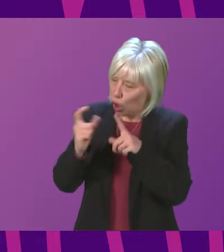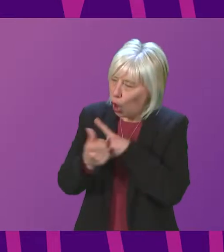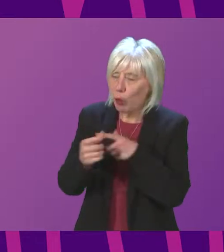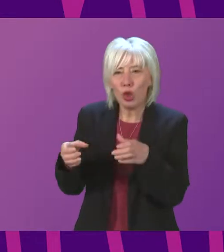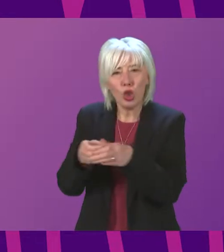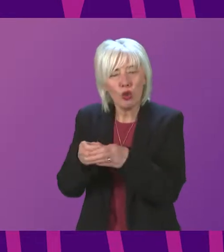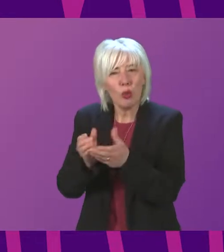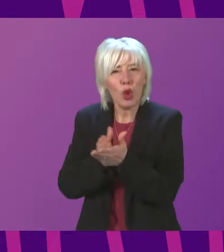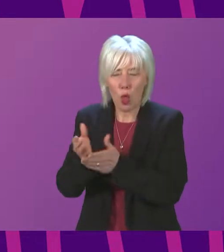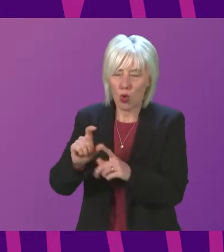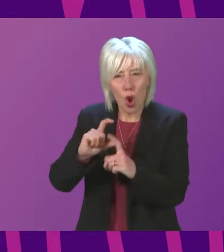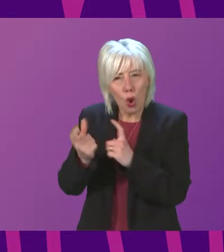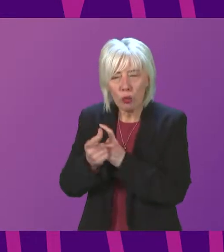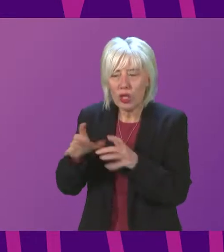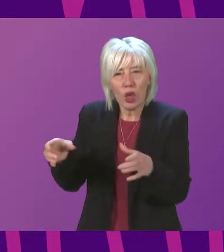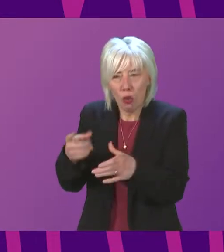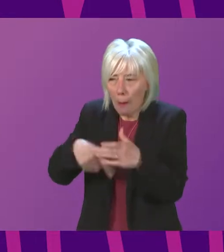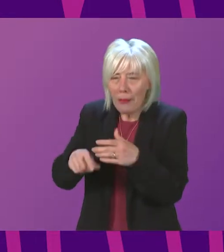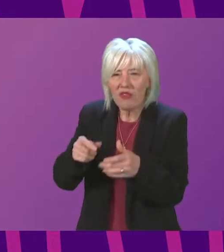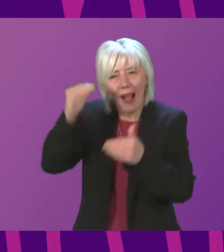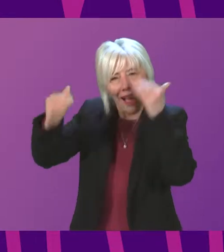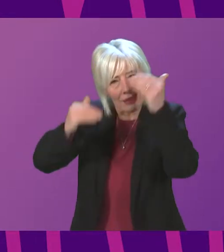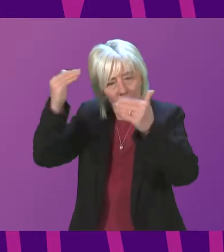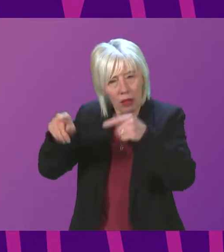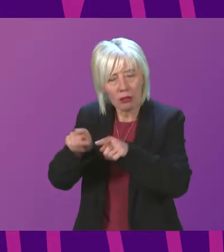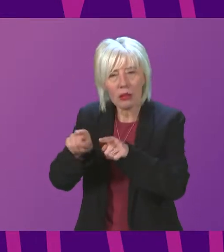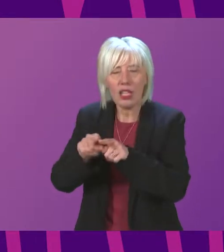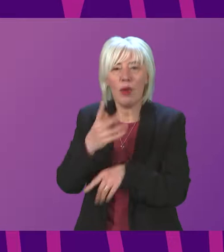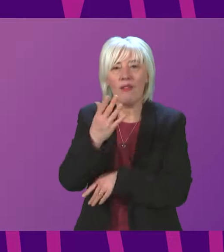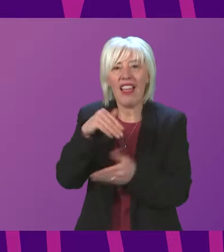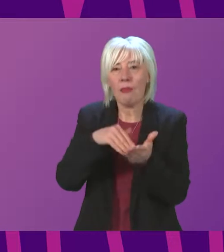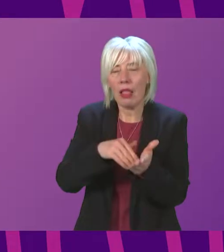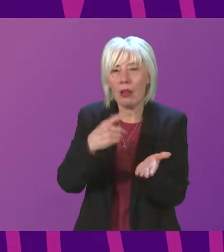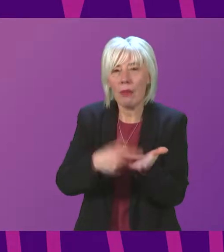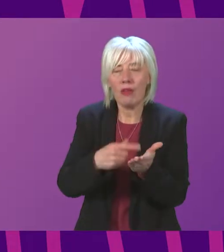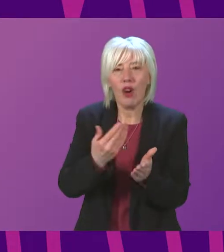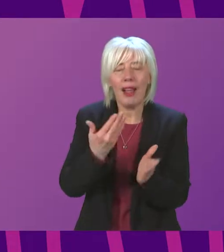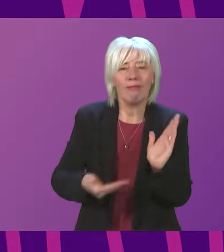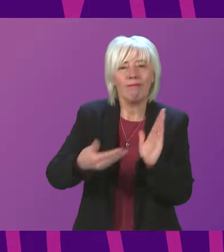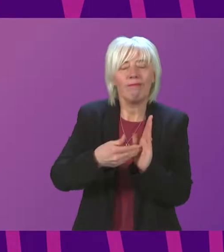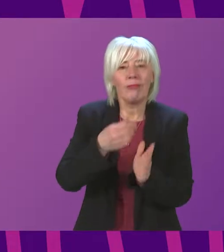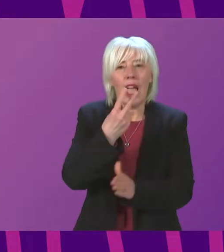health and wellbeing fund for adults, and £5 million to increase capacity in the NHS 24 mental health hub.